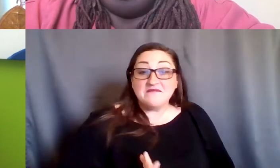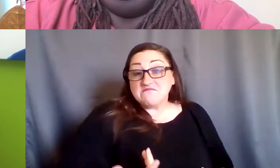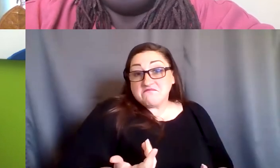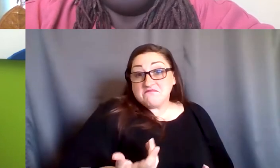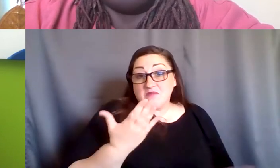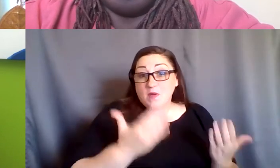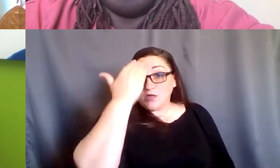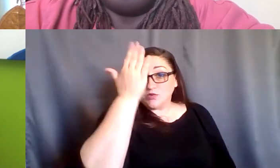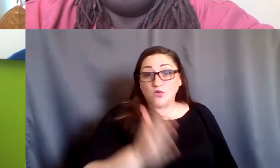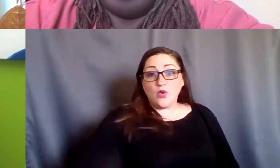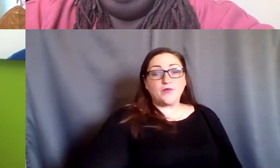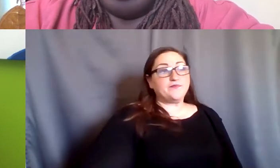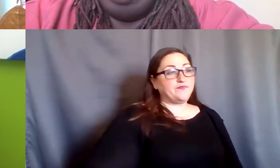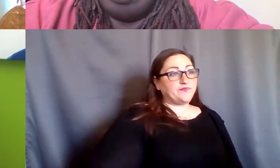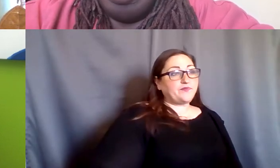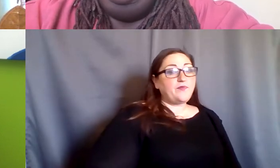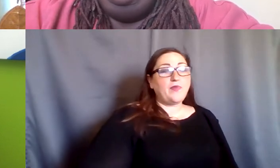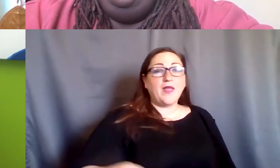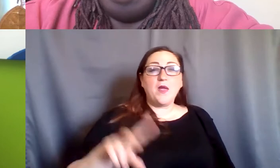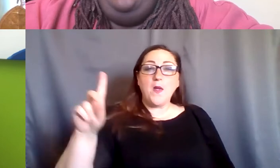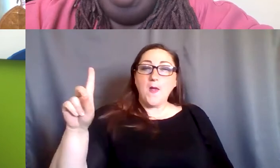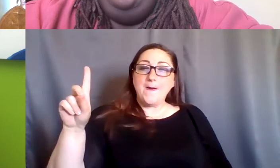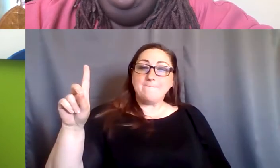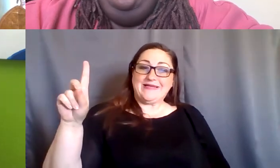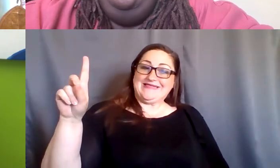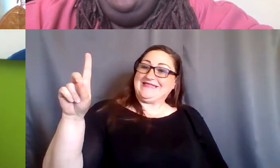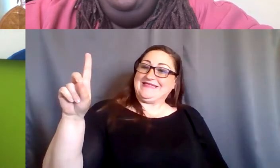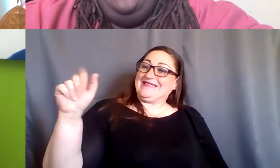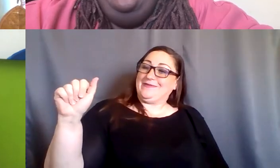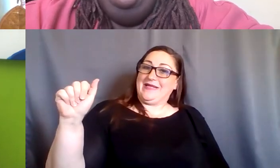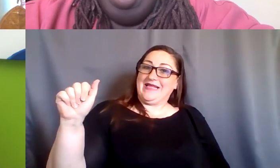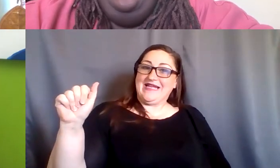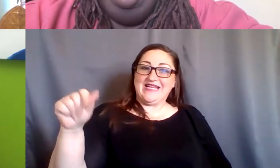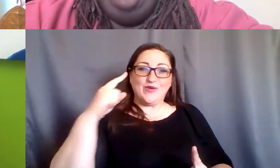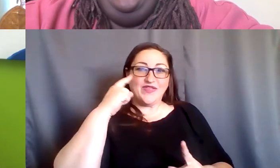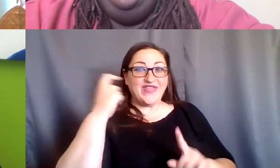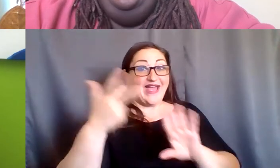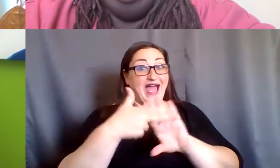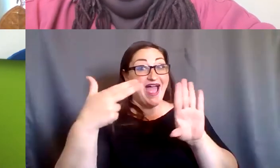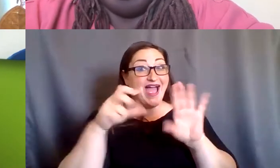we kind of have to brand accessibility as a life hack for you in order to use it or to care about it.